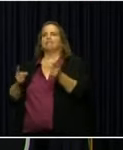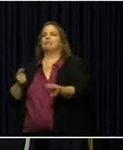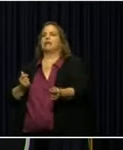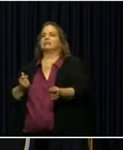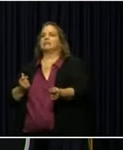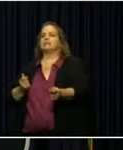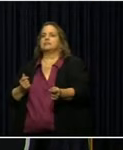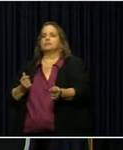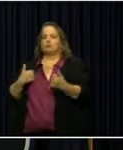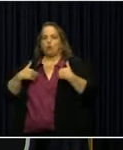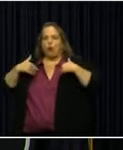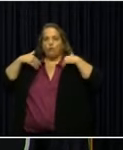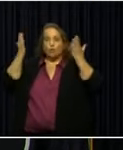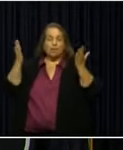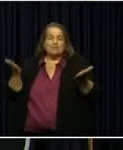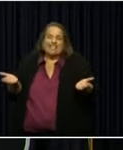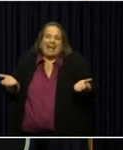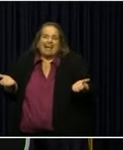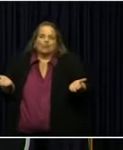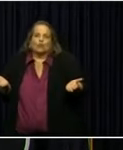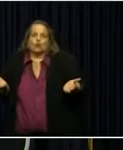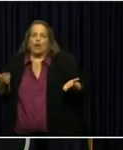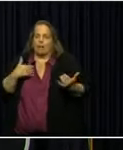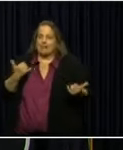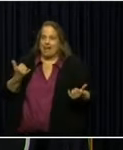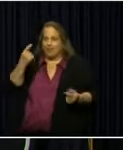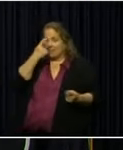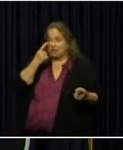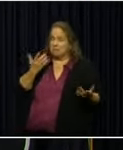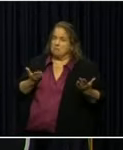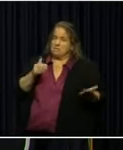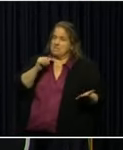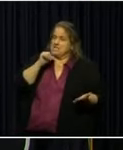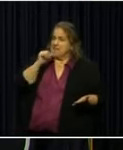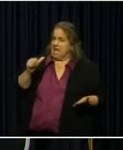LIKE IN THE REOPENING, AT LEAST